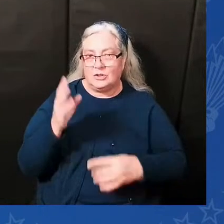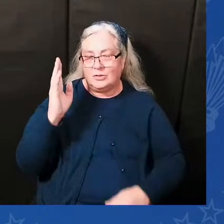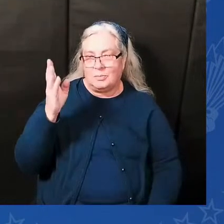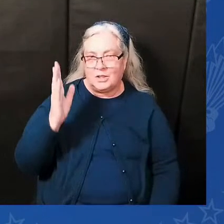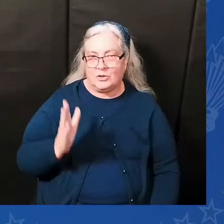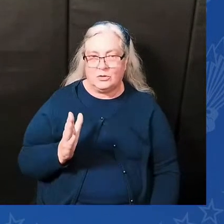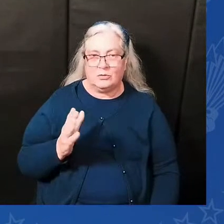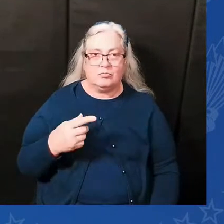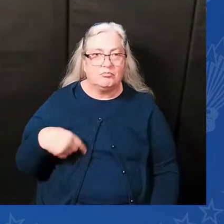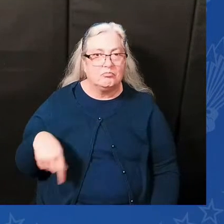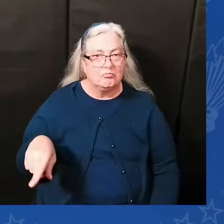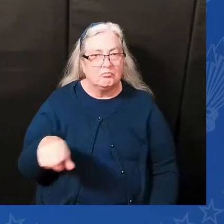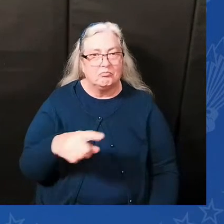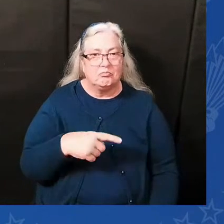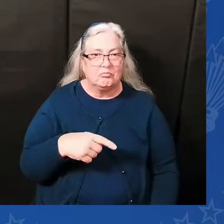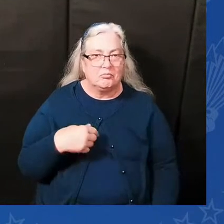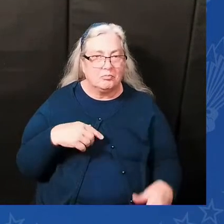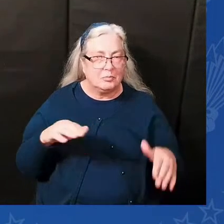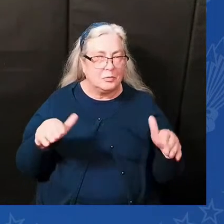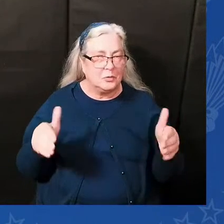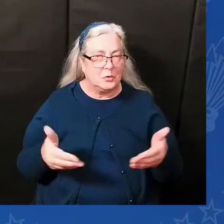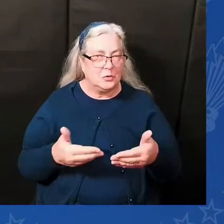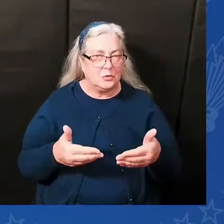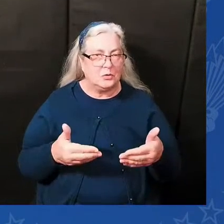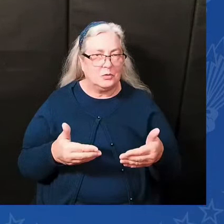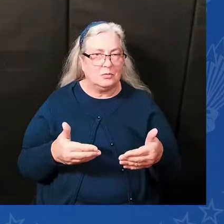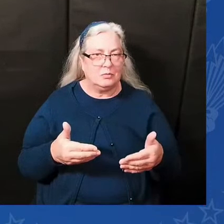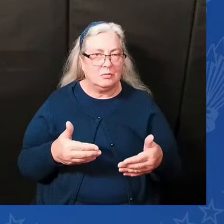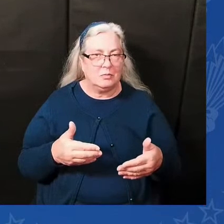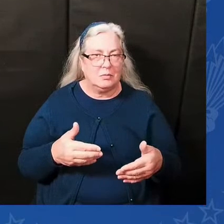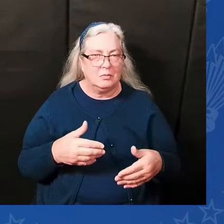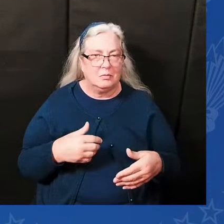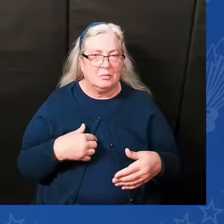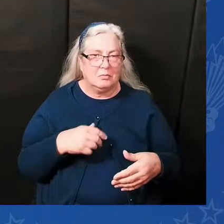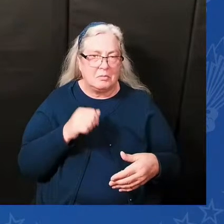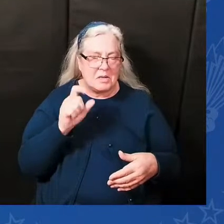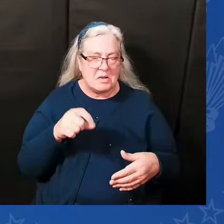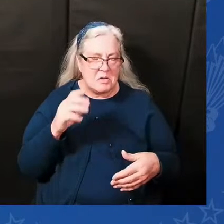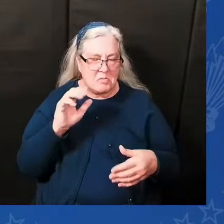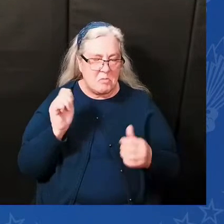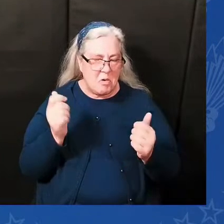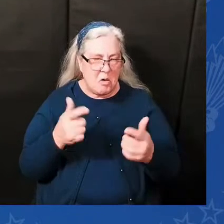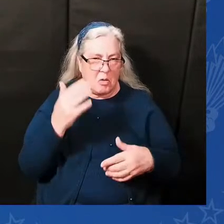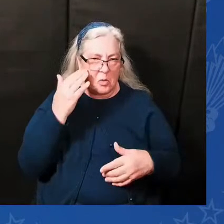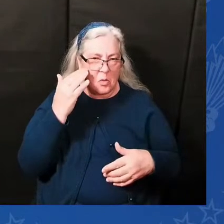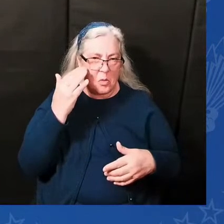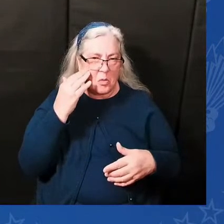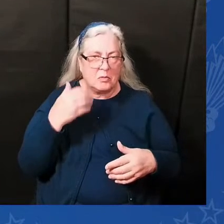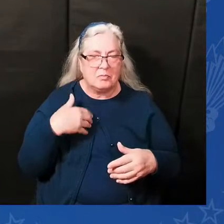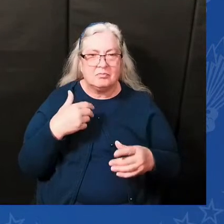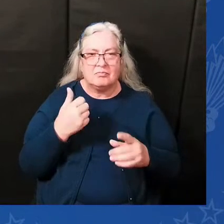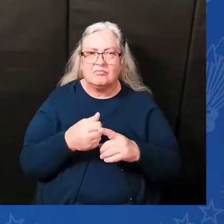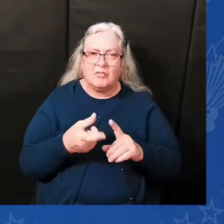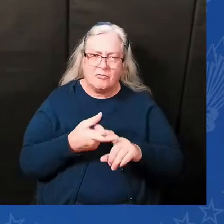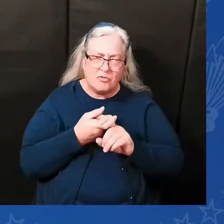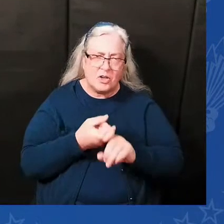and to the fire service at large. He's a friend, a passionate advocate, and a continuous champion for the men and women